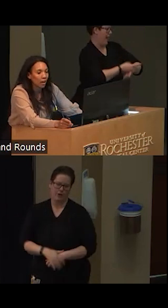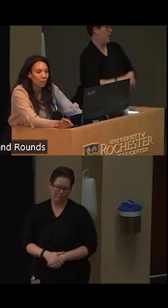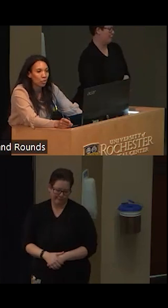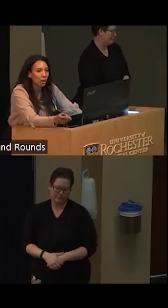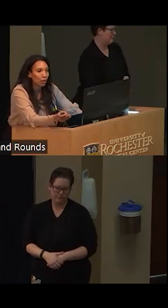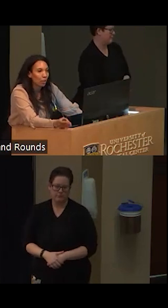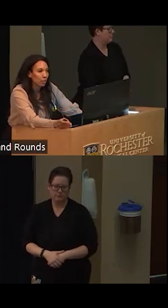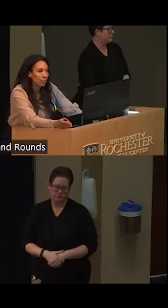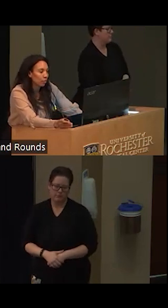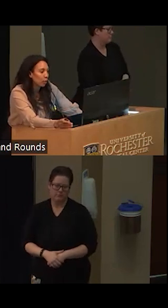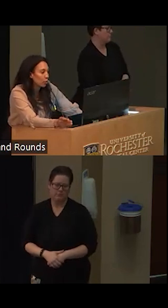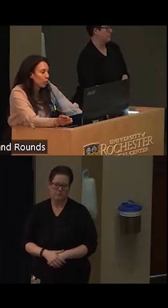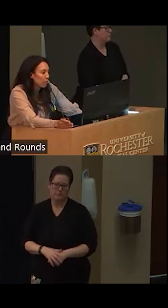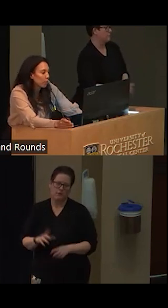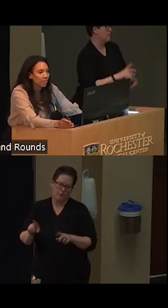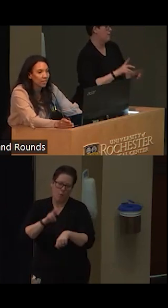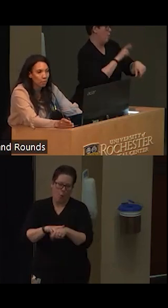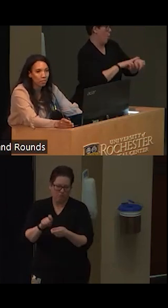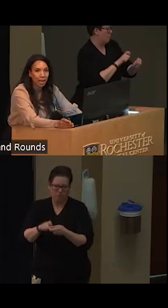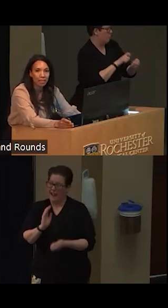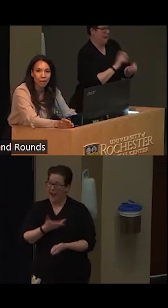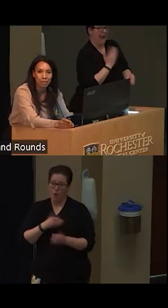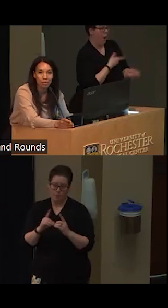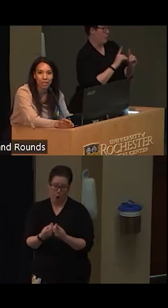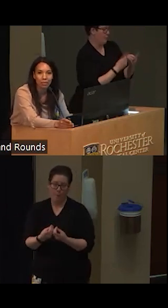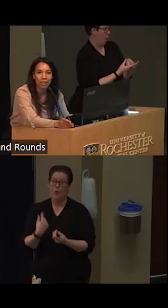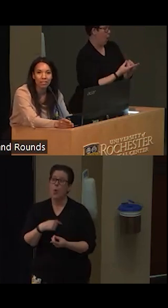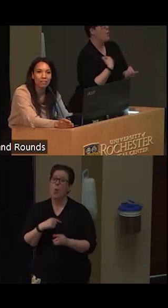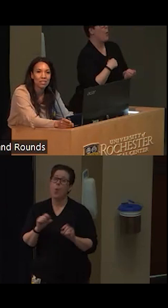to our own to our own Department we have a lot of a lot of opportunity we have a lot